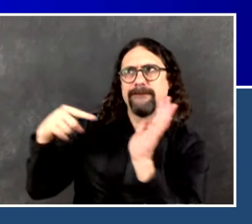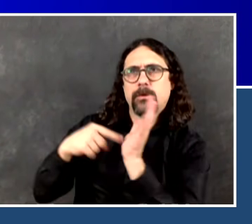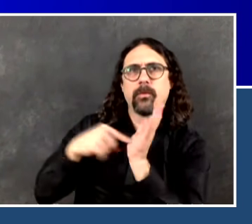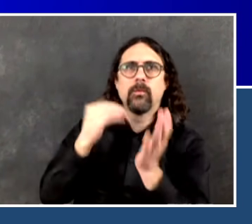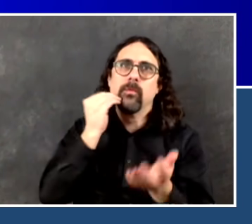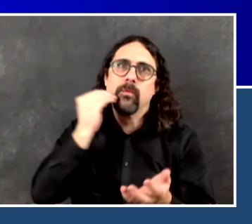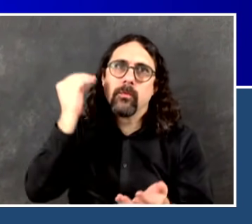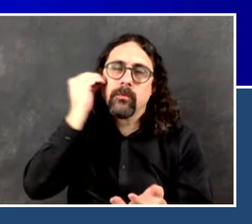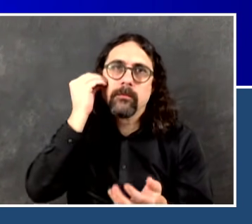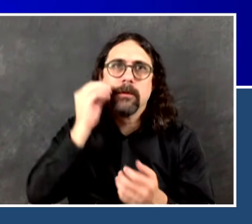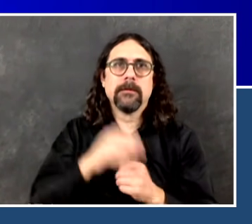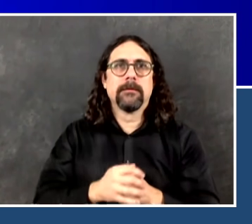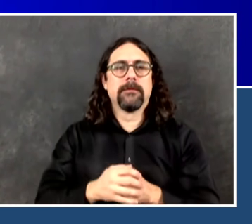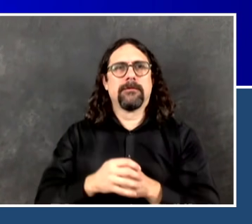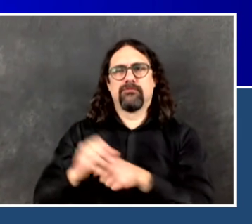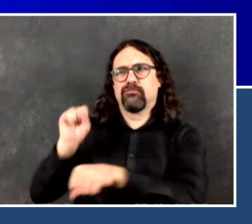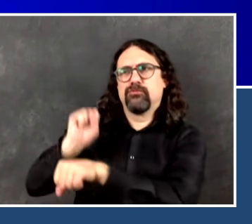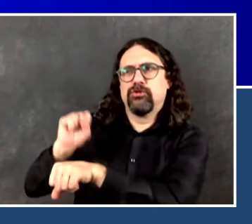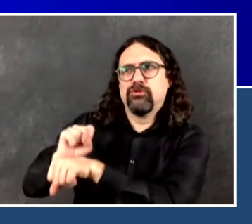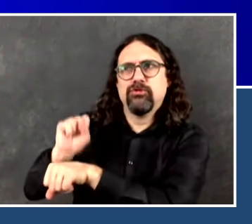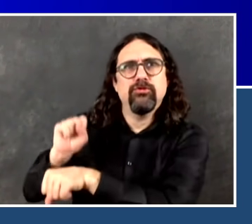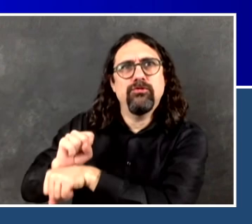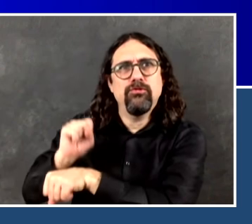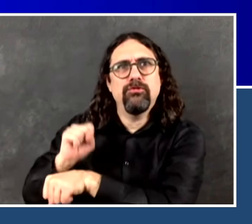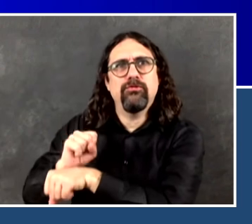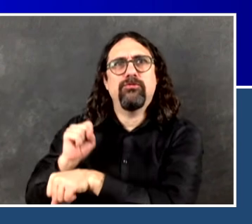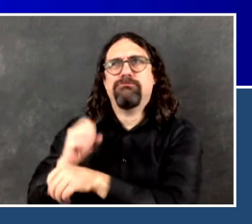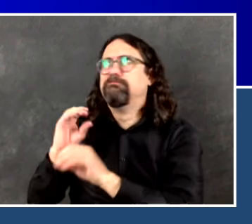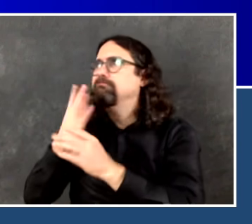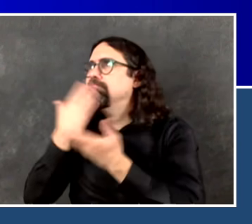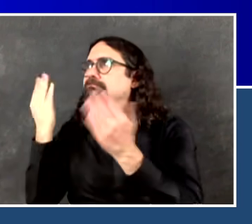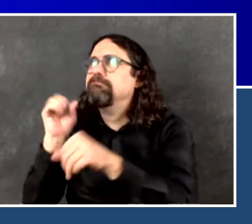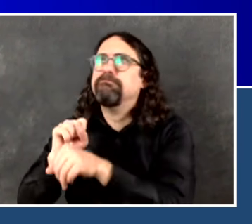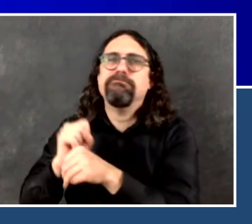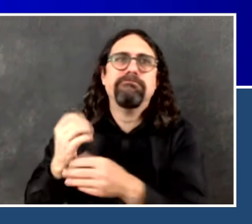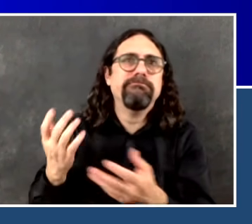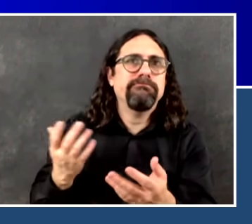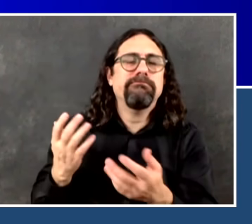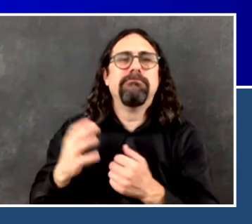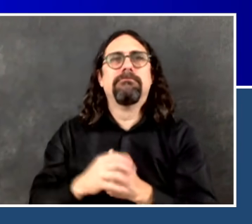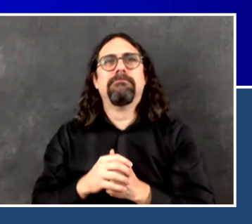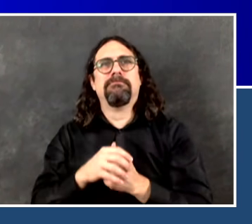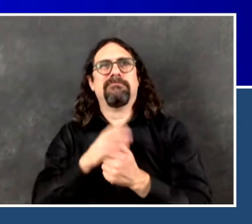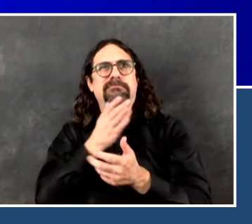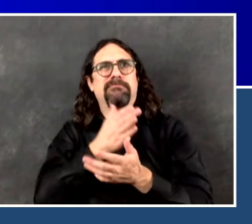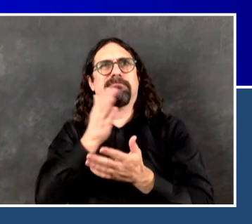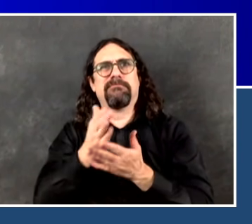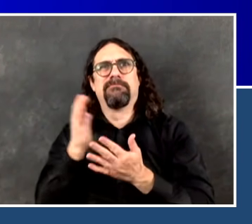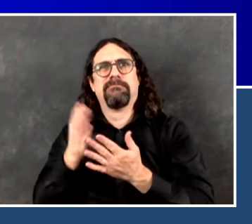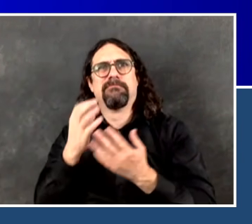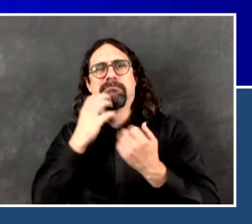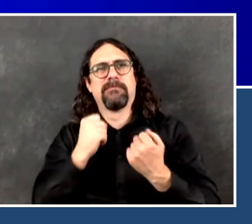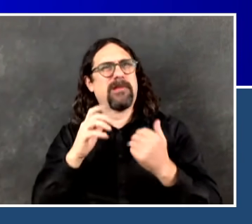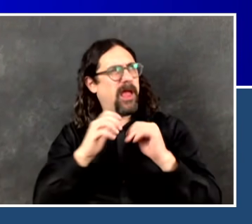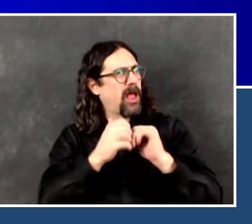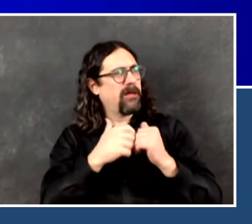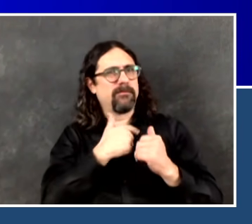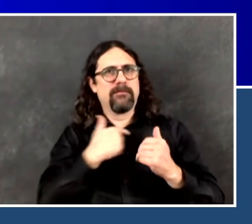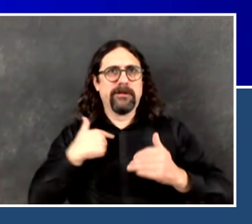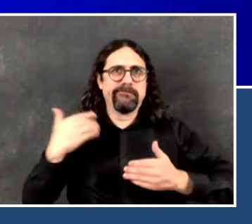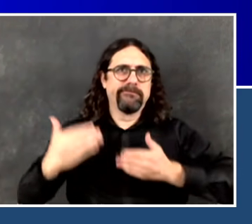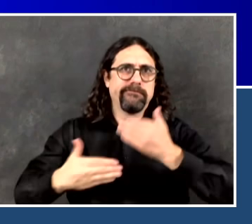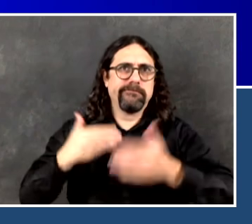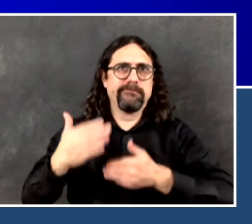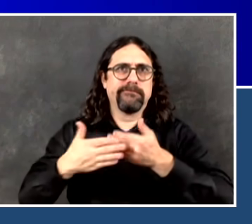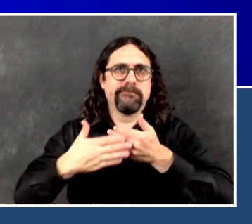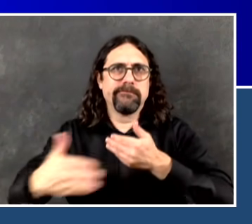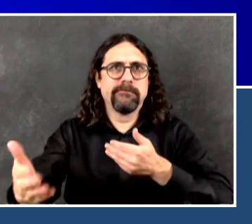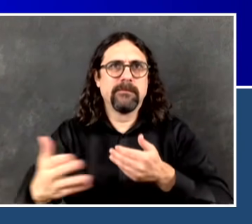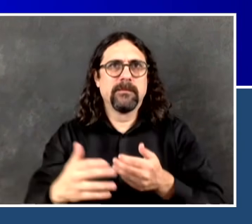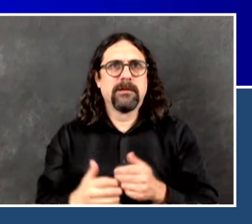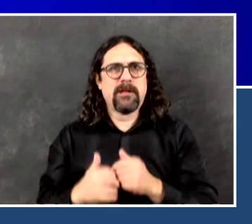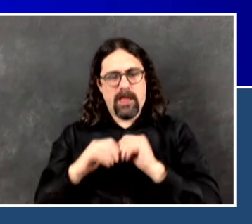THAT WORKING